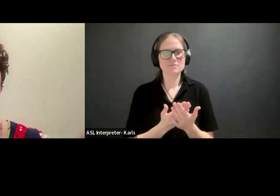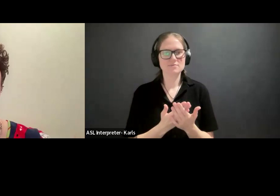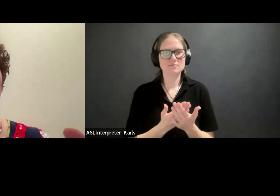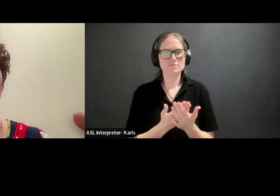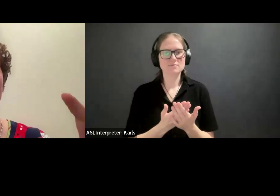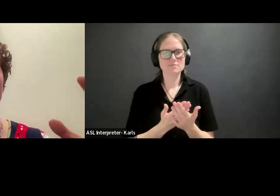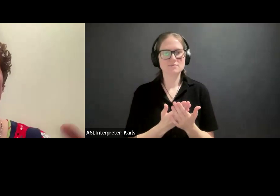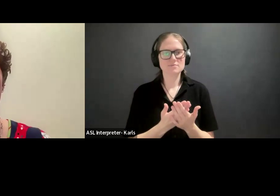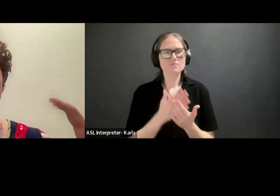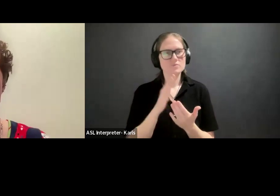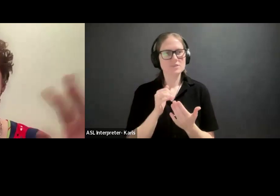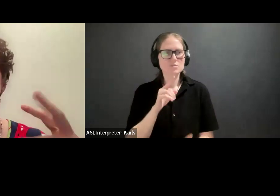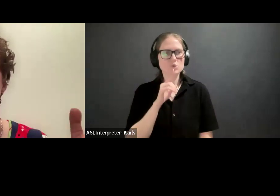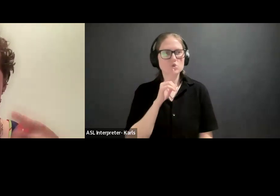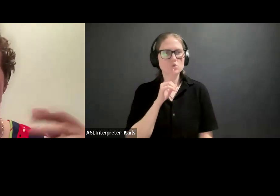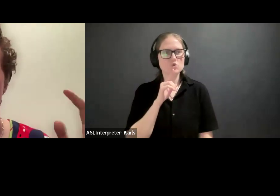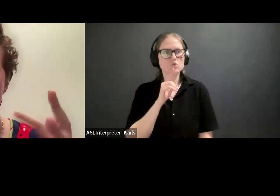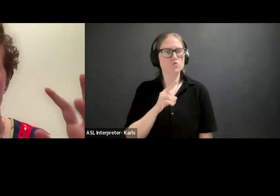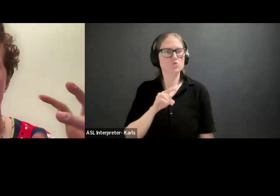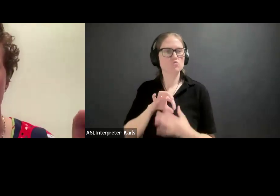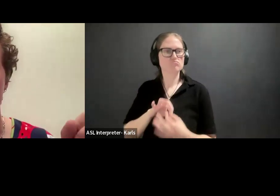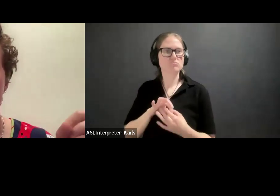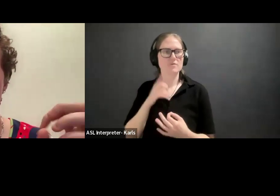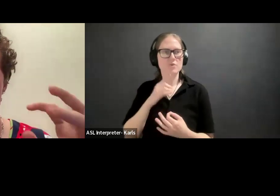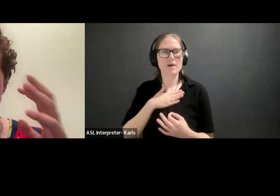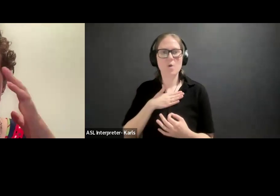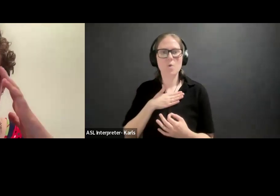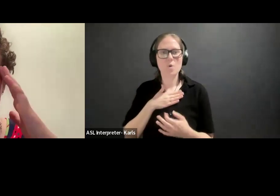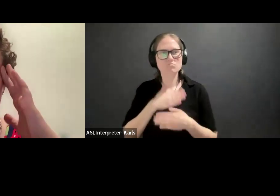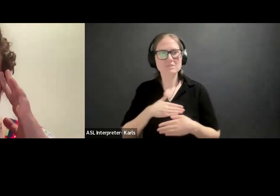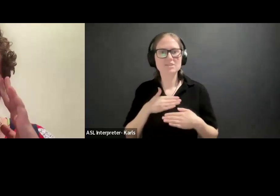kind of breeding for leisure, like, of trans, um…